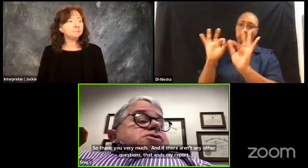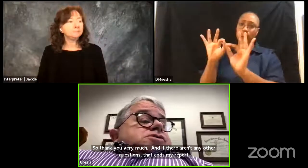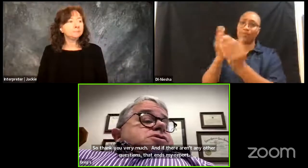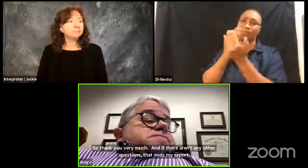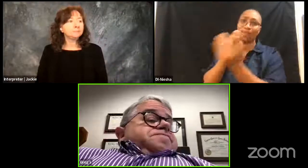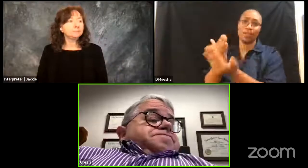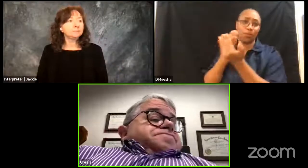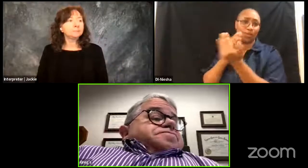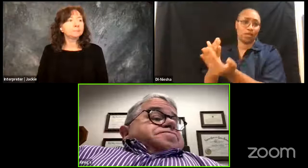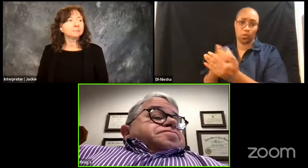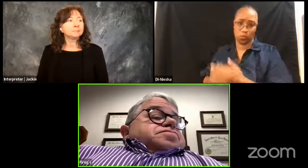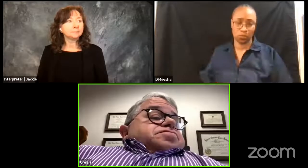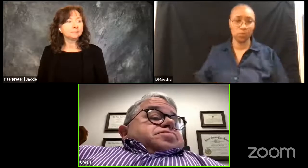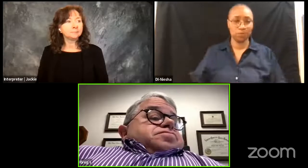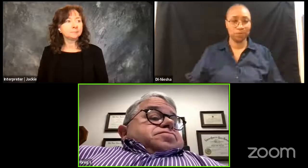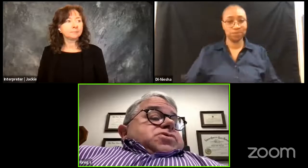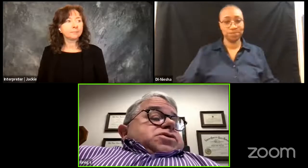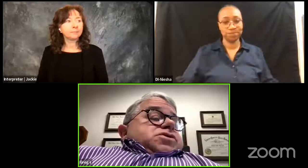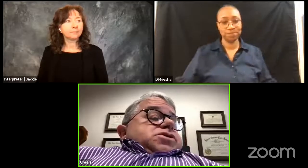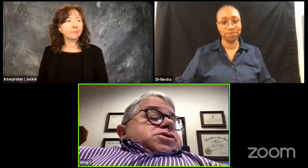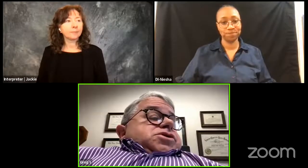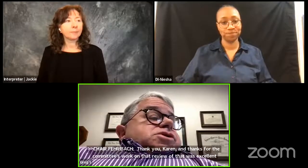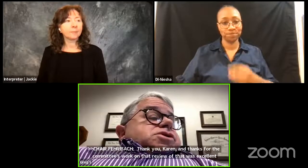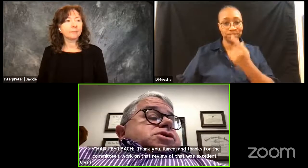All right.